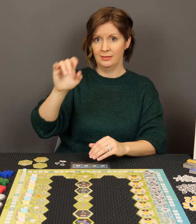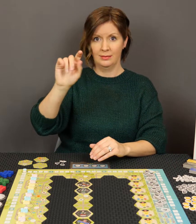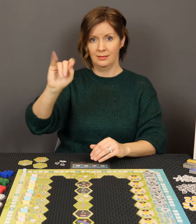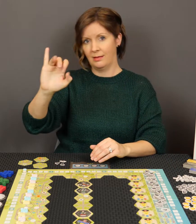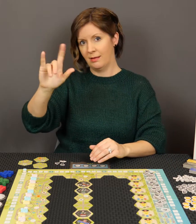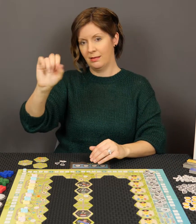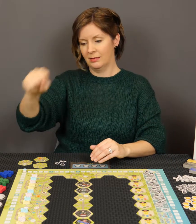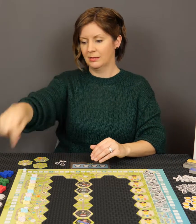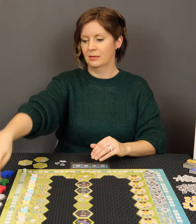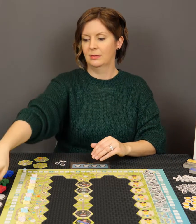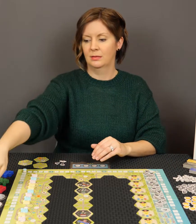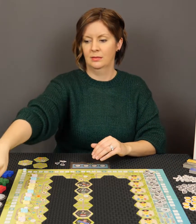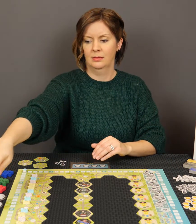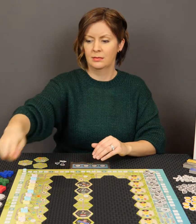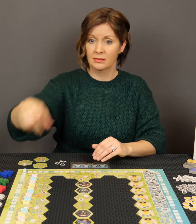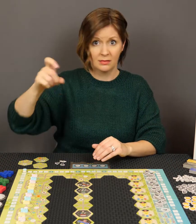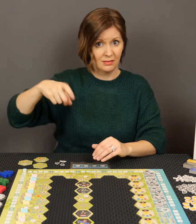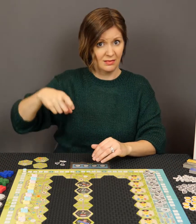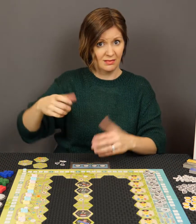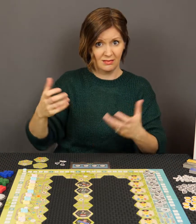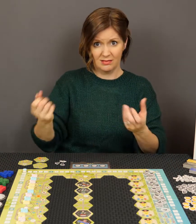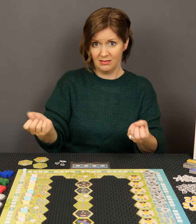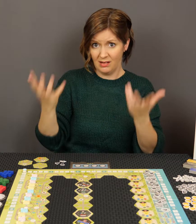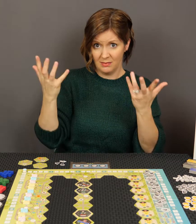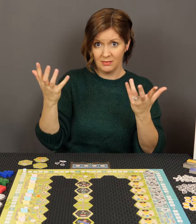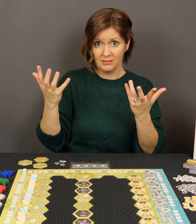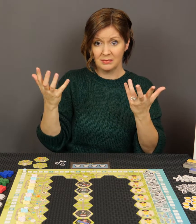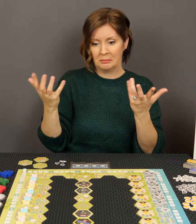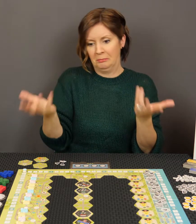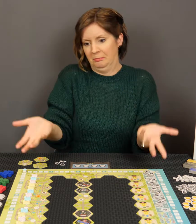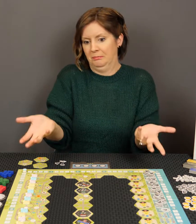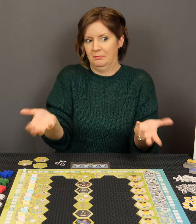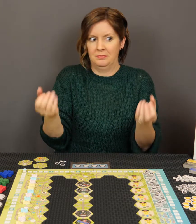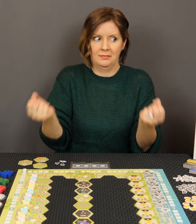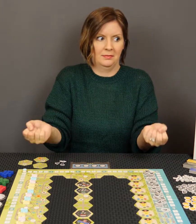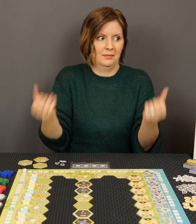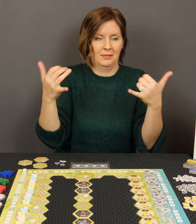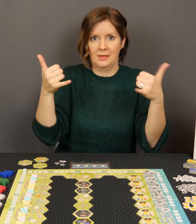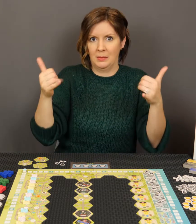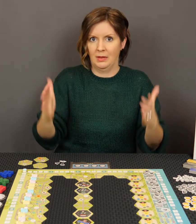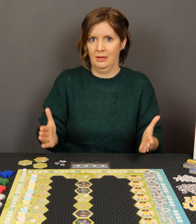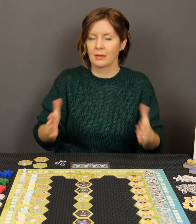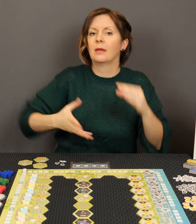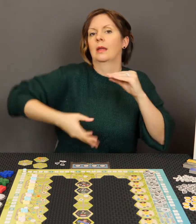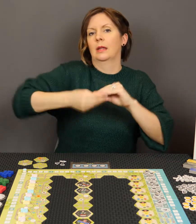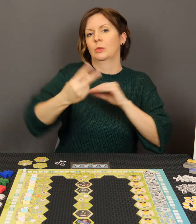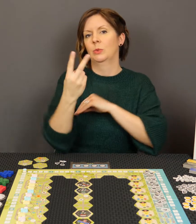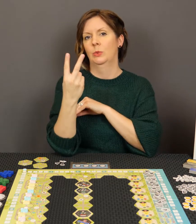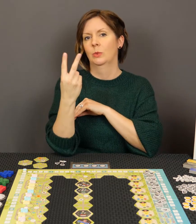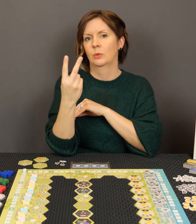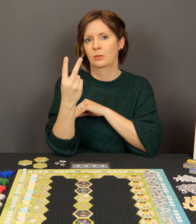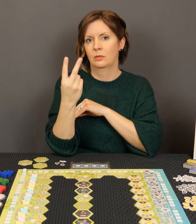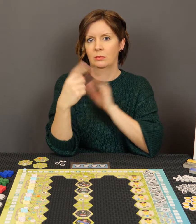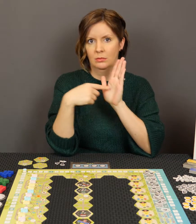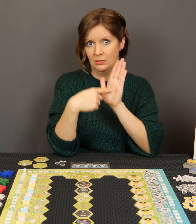Shuffle the upgrade tiles. And then you need to figure out how many players, plus 2.